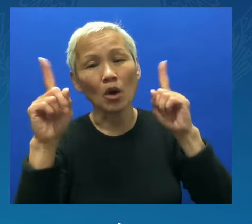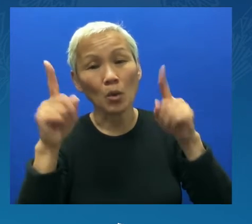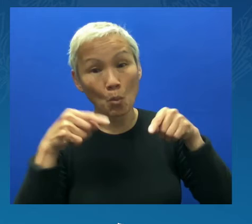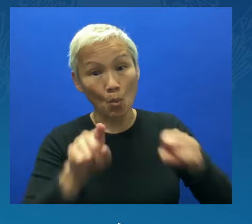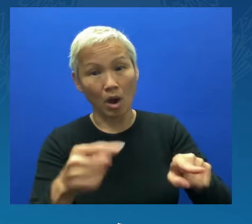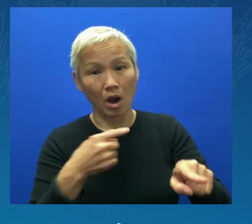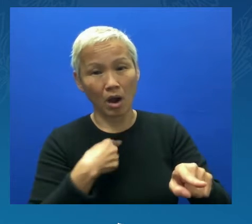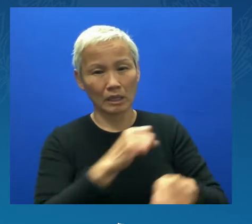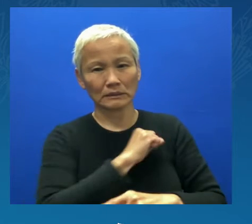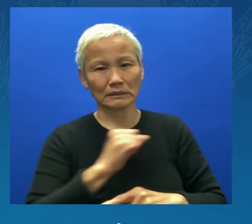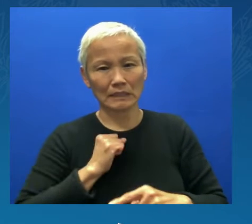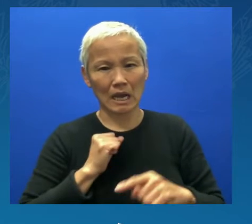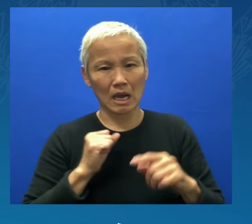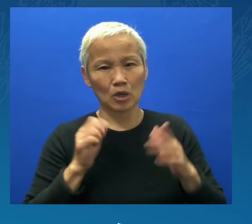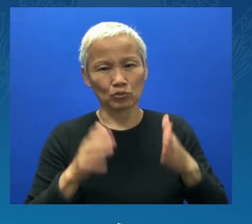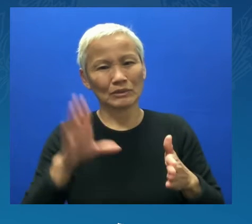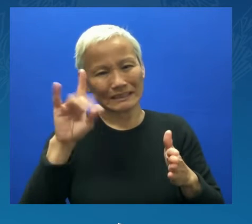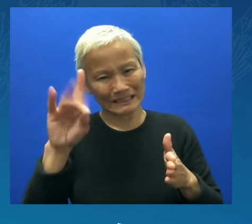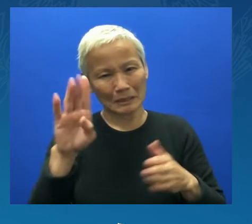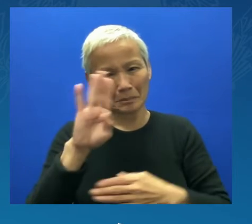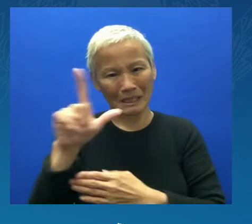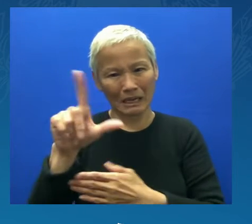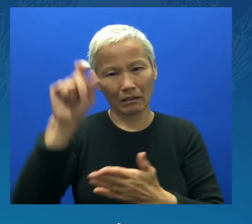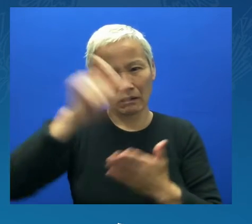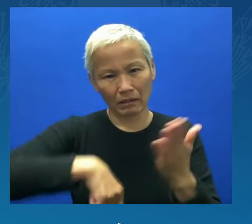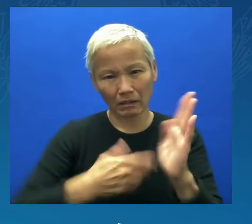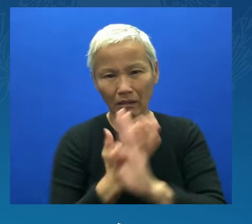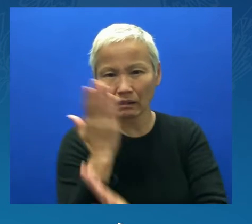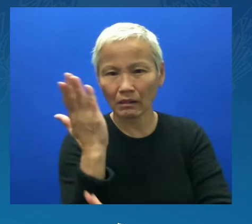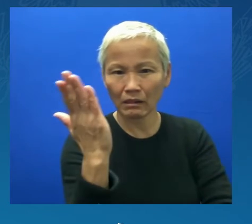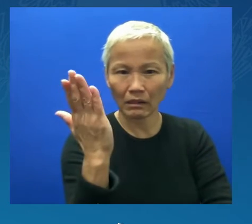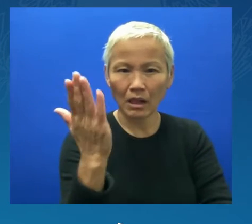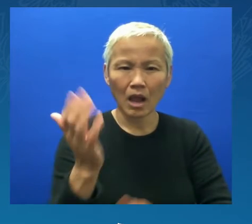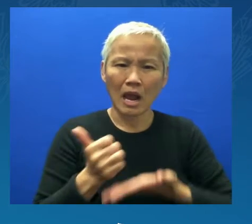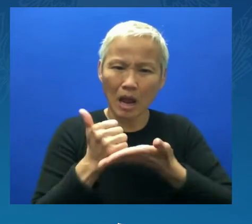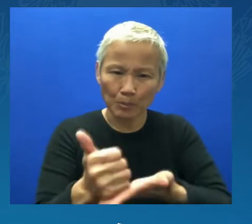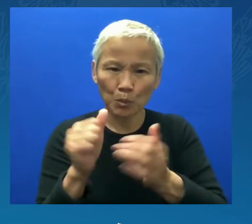which is, as you have stated, in America today,